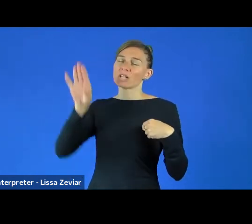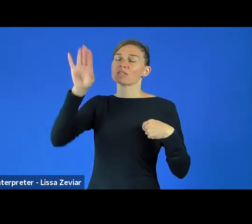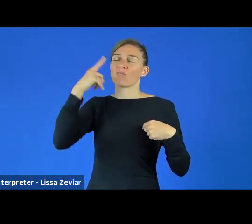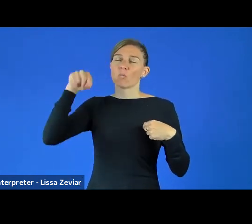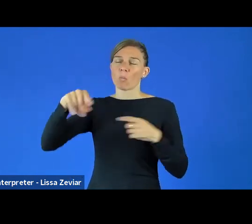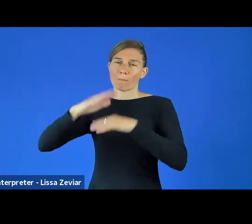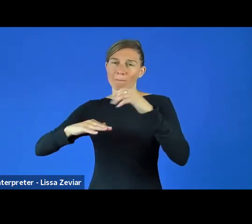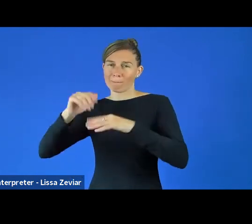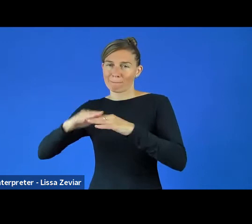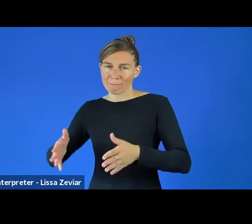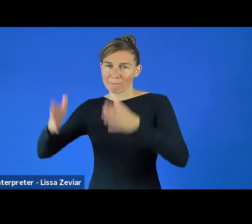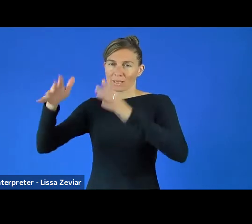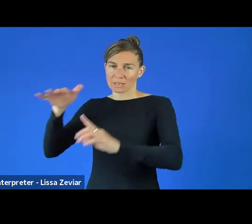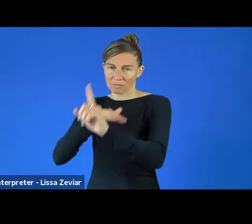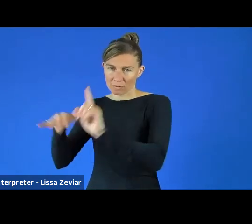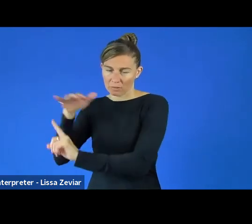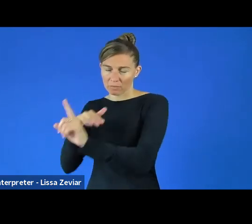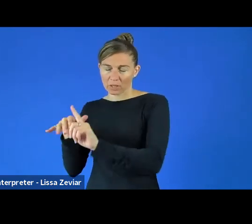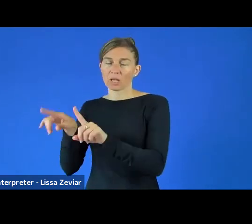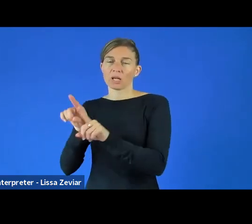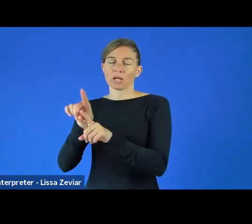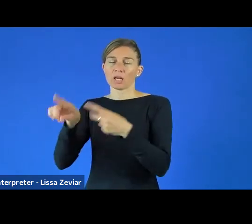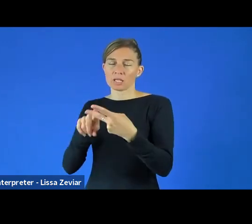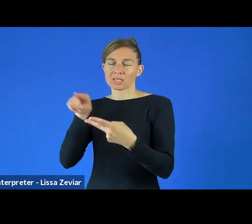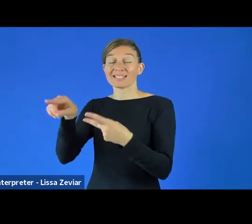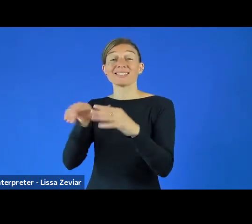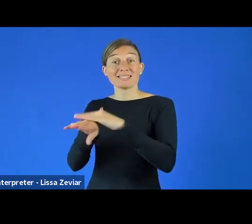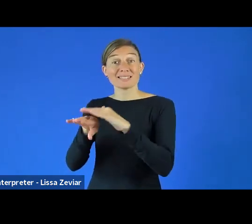and also includes accessibility requirements for services